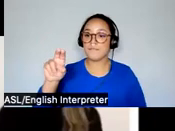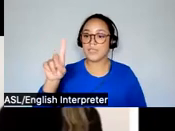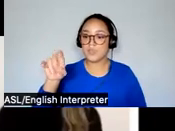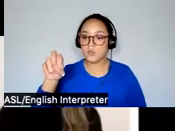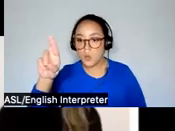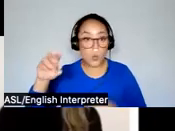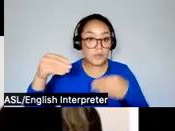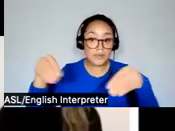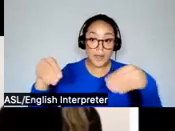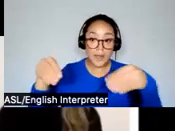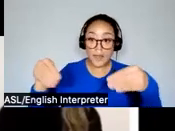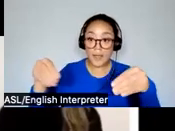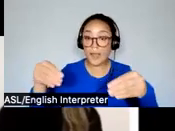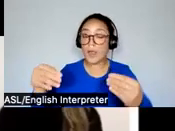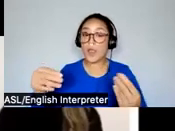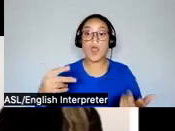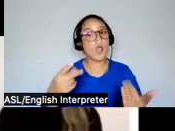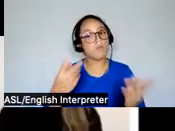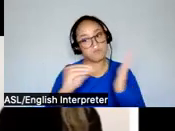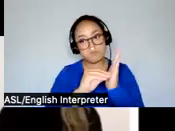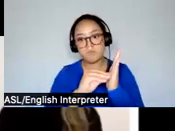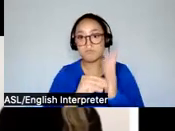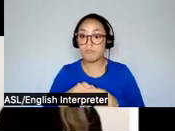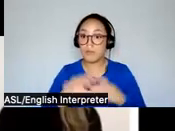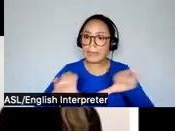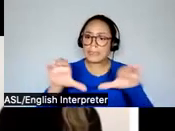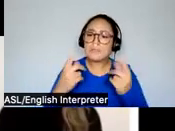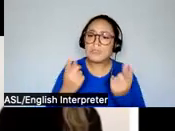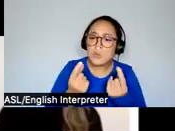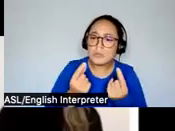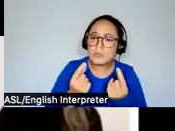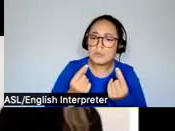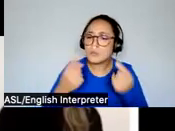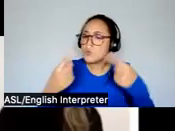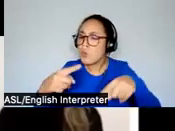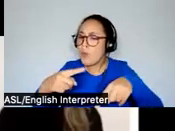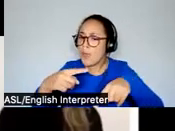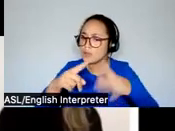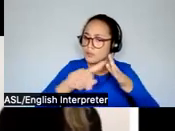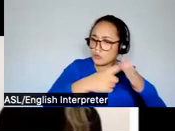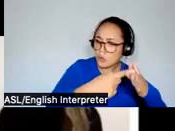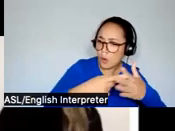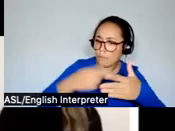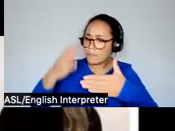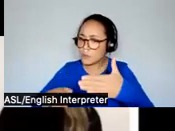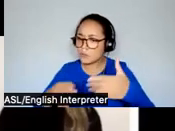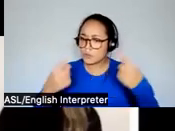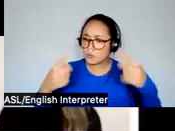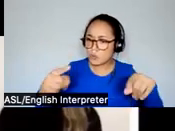What type of activities are they and what time will they be running all aspects of the